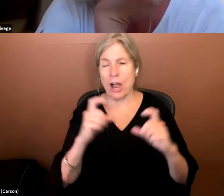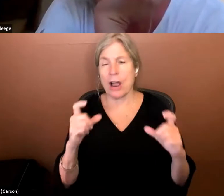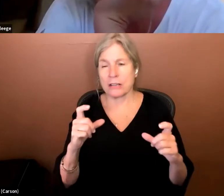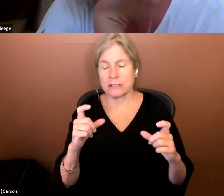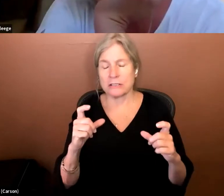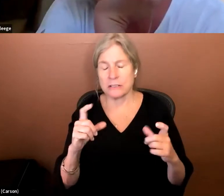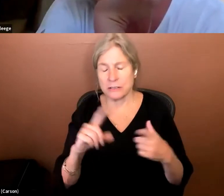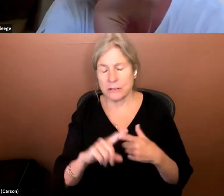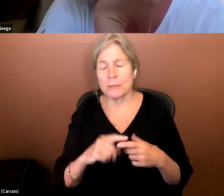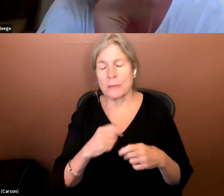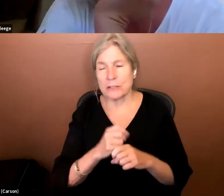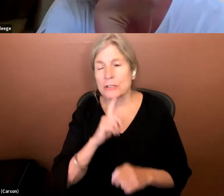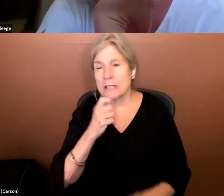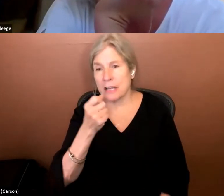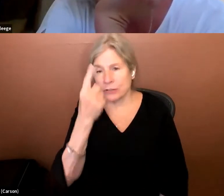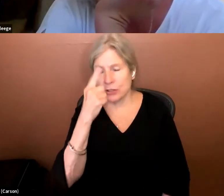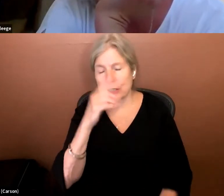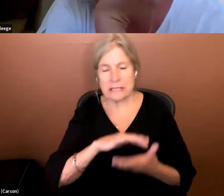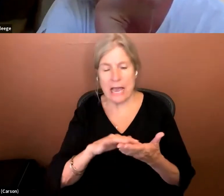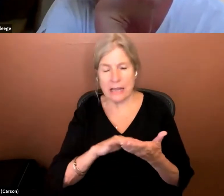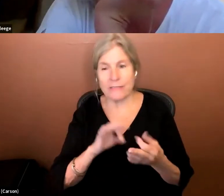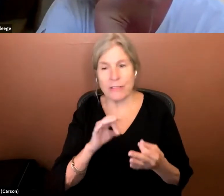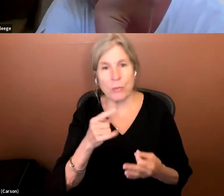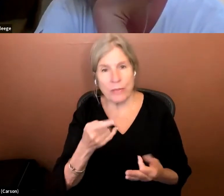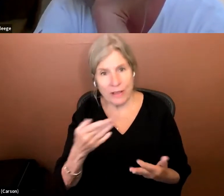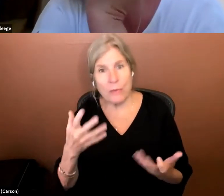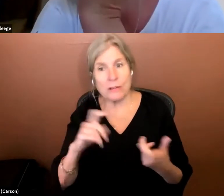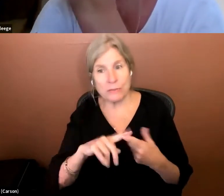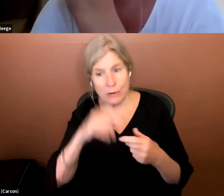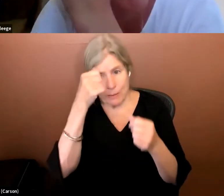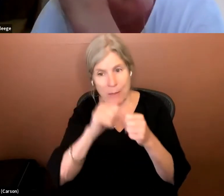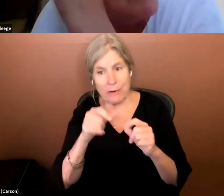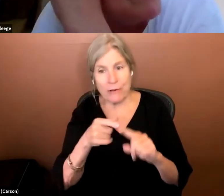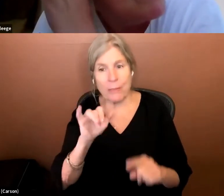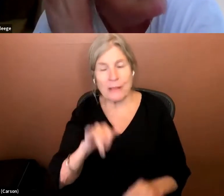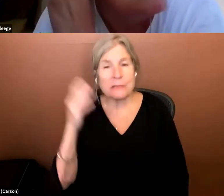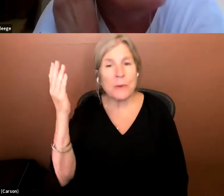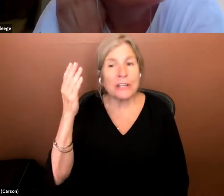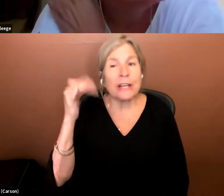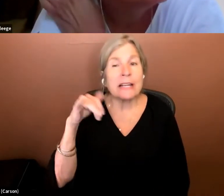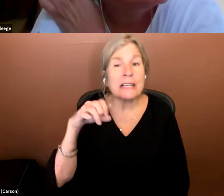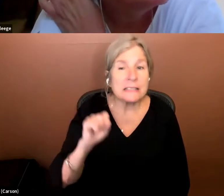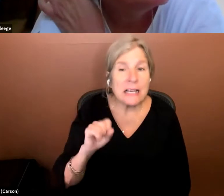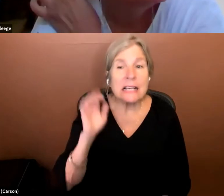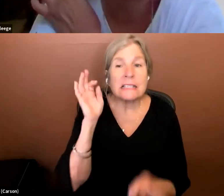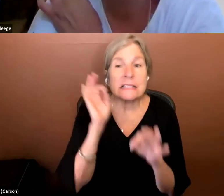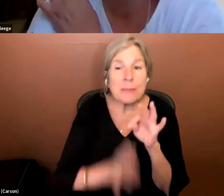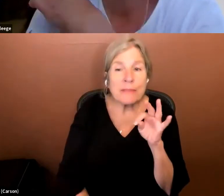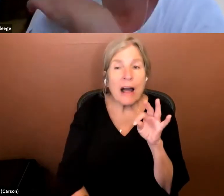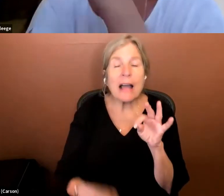tactilely. If there's one thing you want to remember from this presentation is simplify, simplify